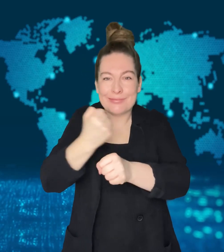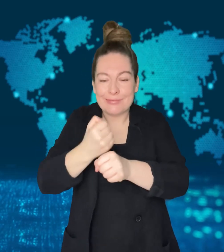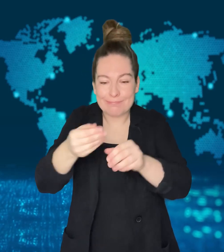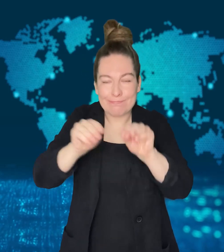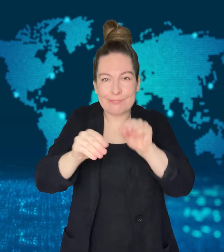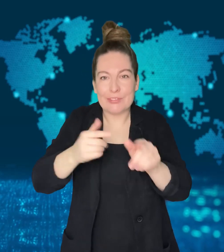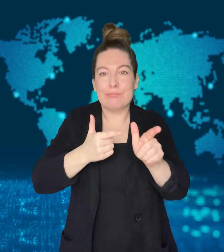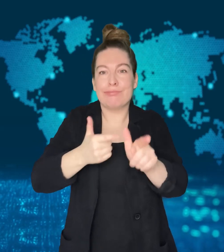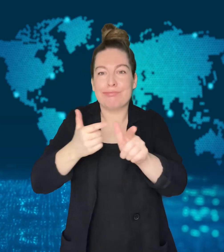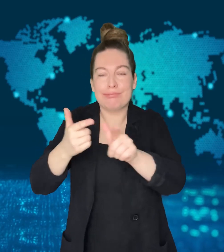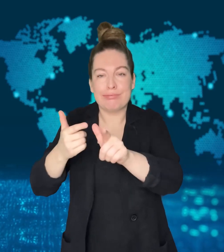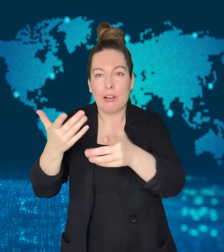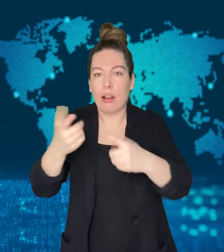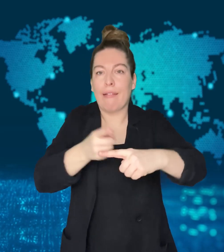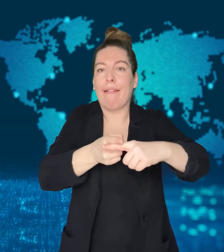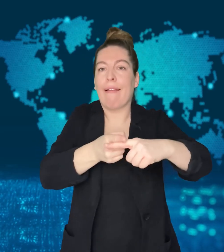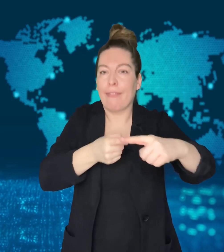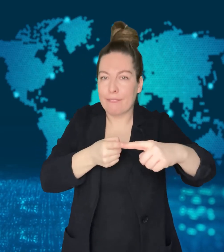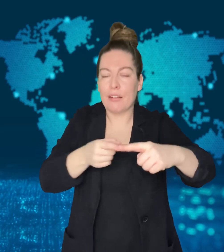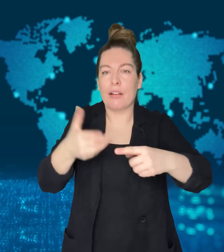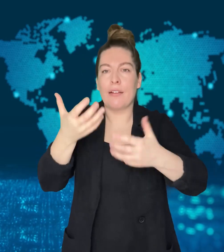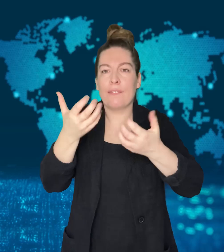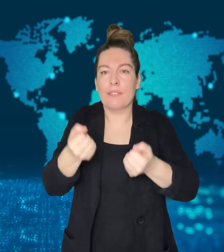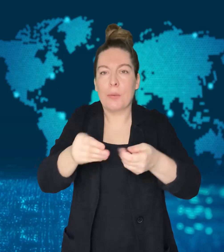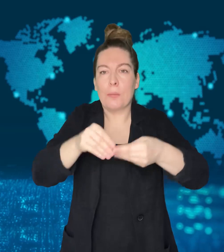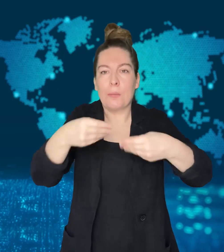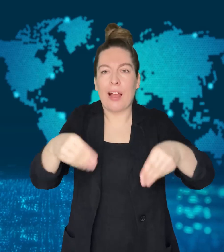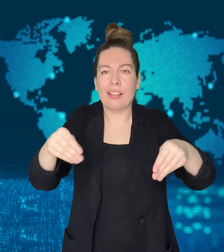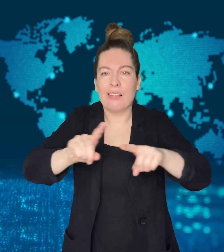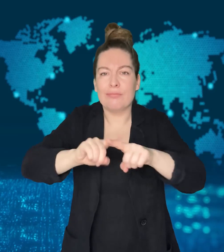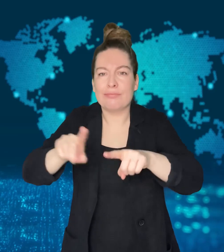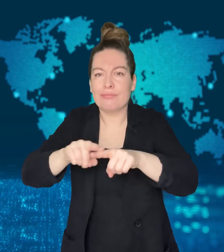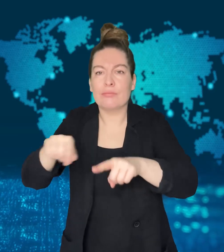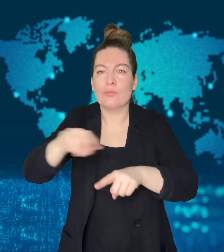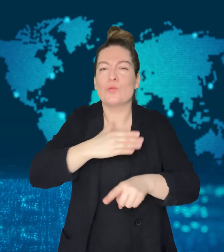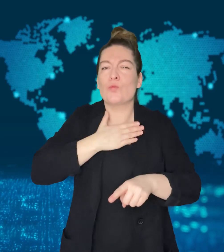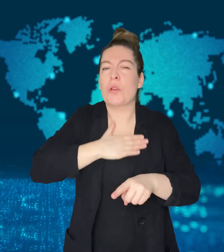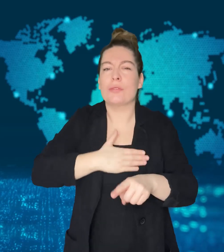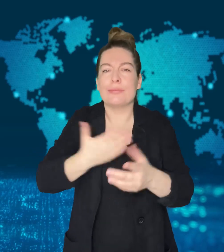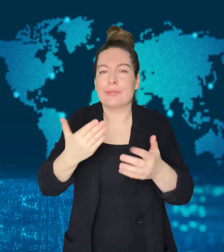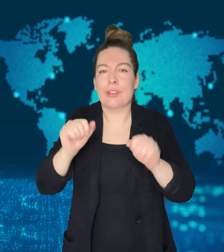raw materials intended to build more arms, and machinery.